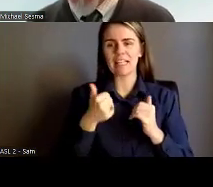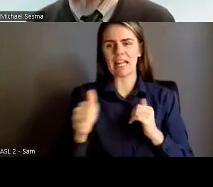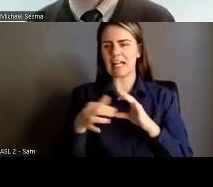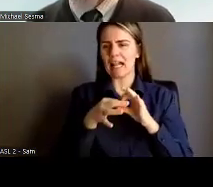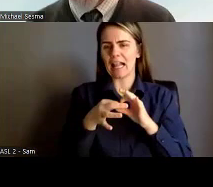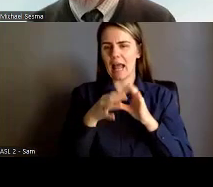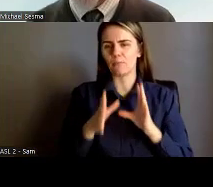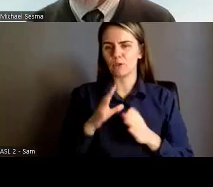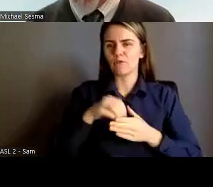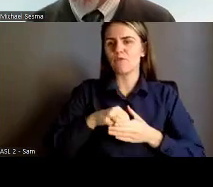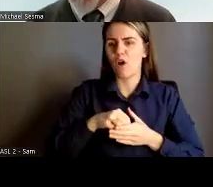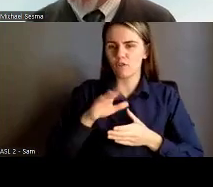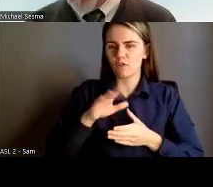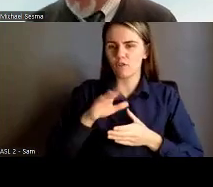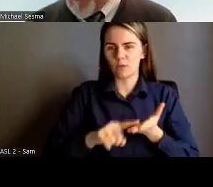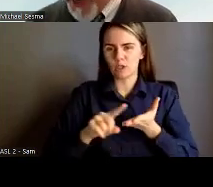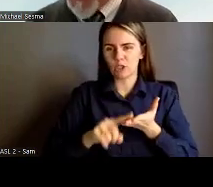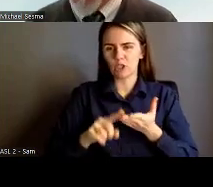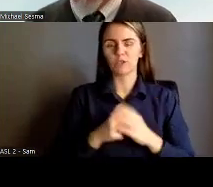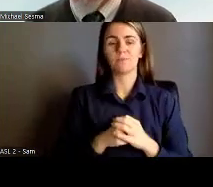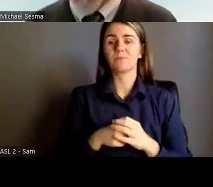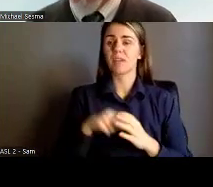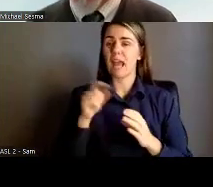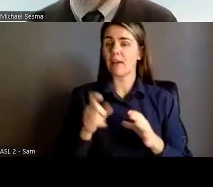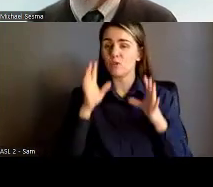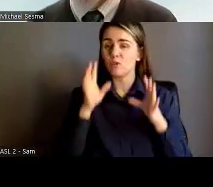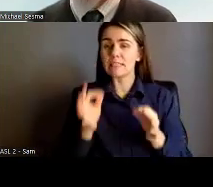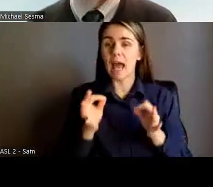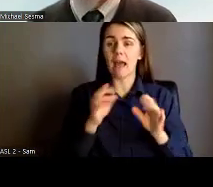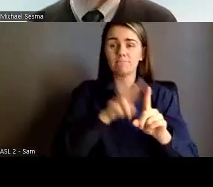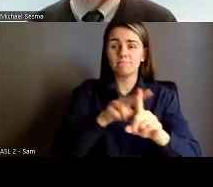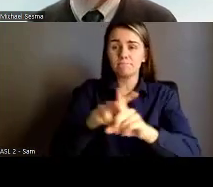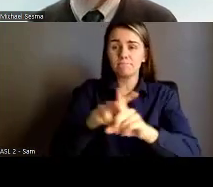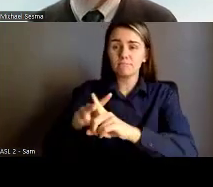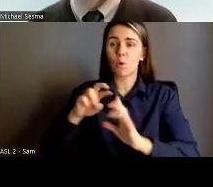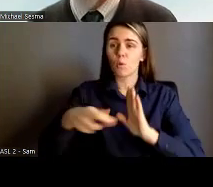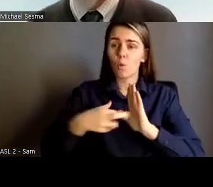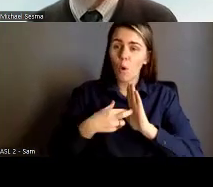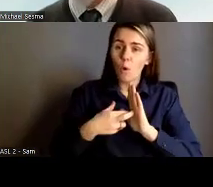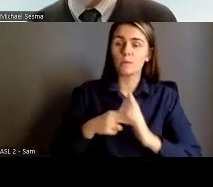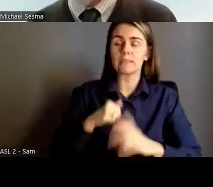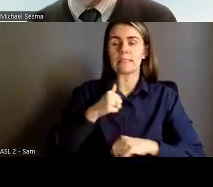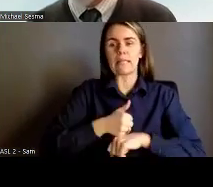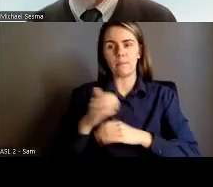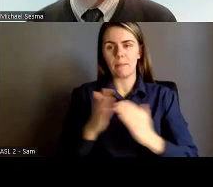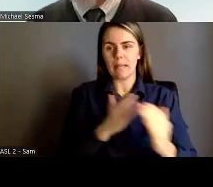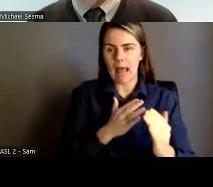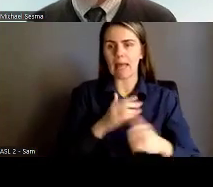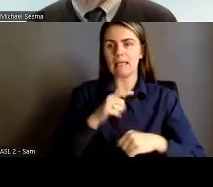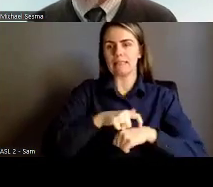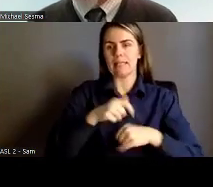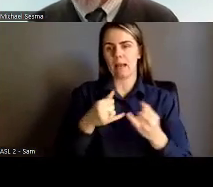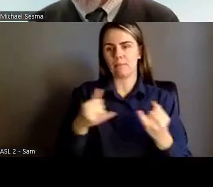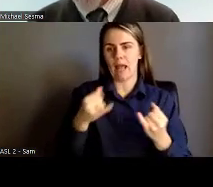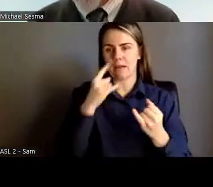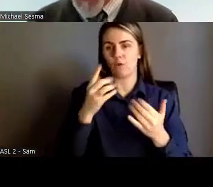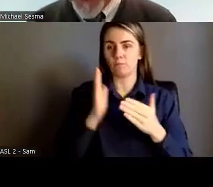You have to work out the roles and the process and timelines for getting your application done. Then, you need to prepare to apply,